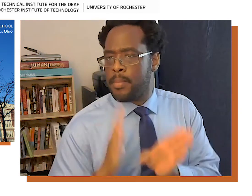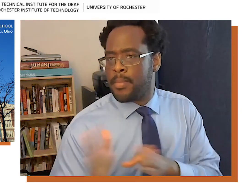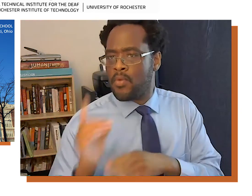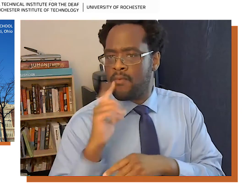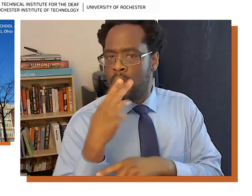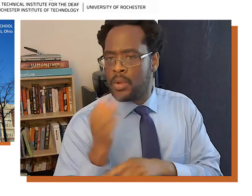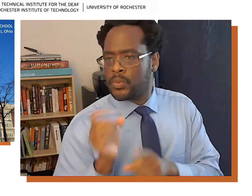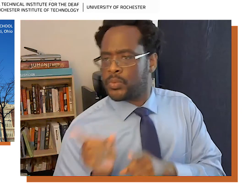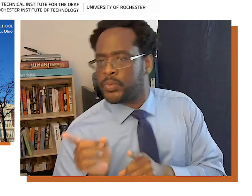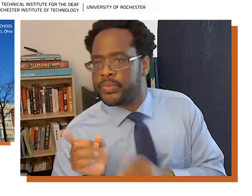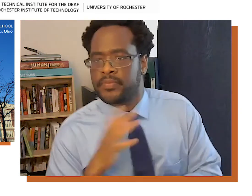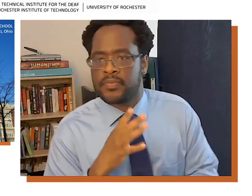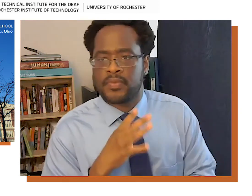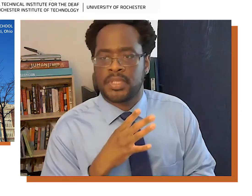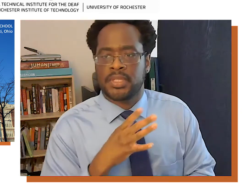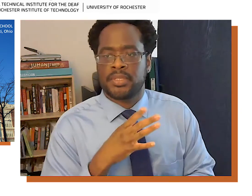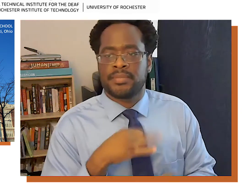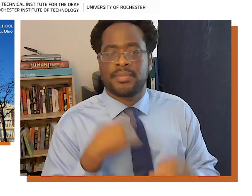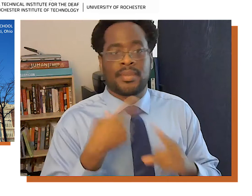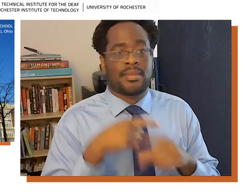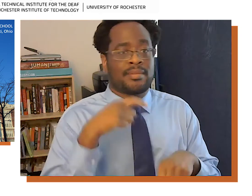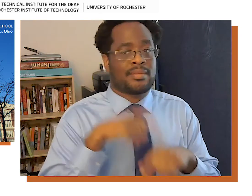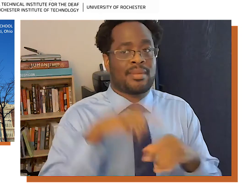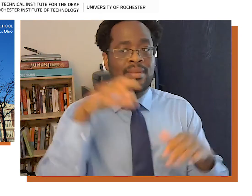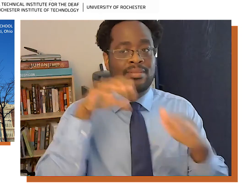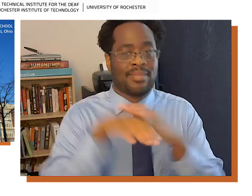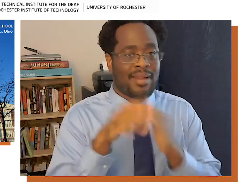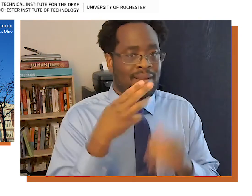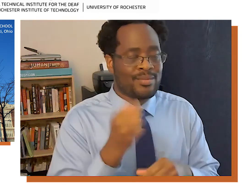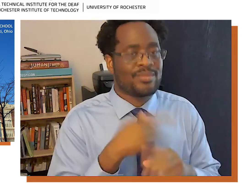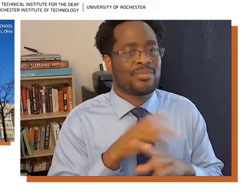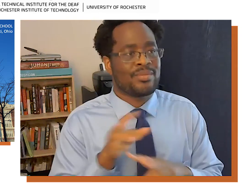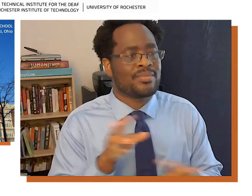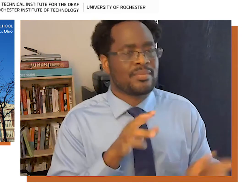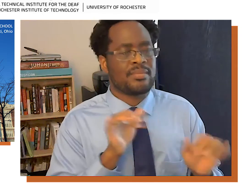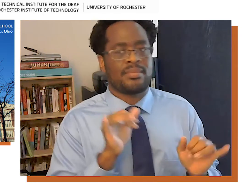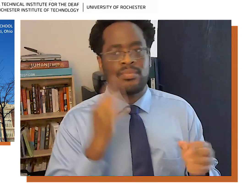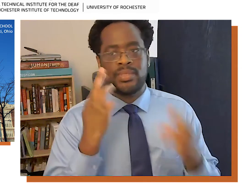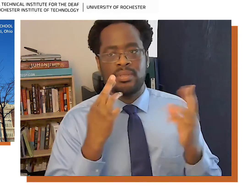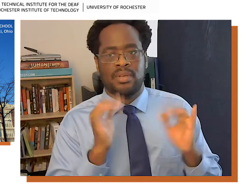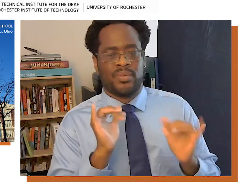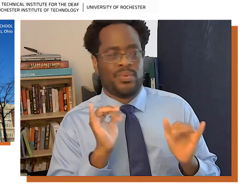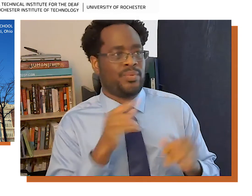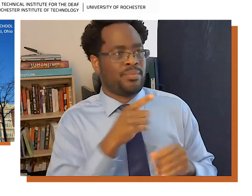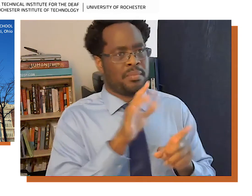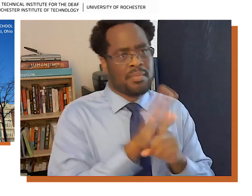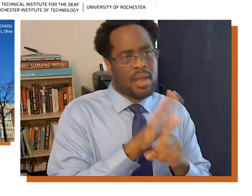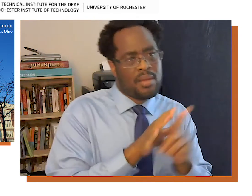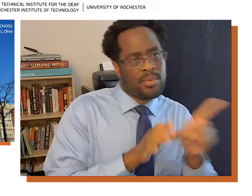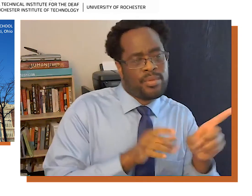I always wanted to prepare for high-school students. I saw my siblings go through high school, and then when it was my turn to go into high school,